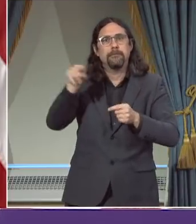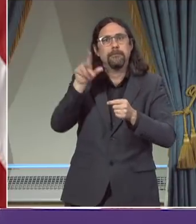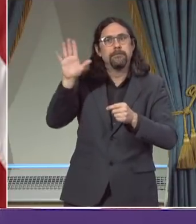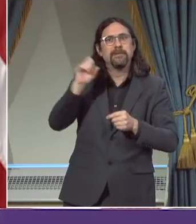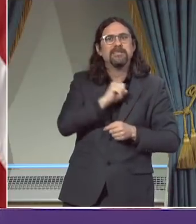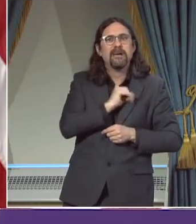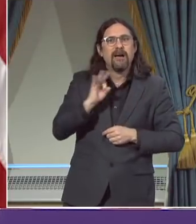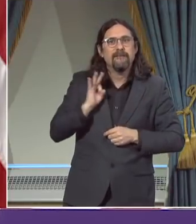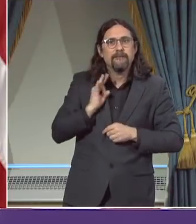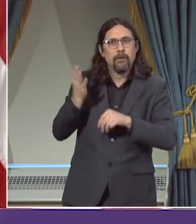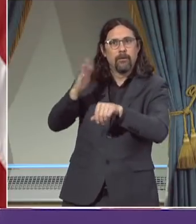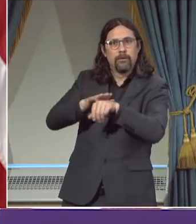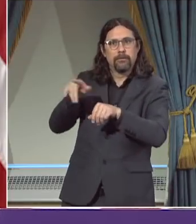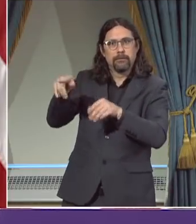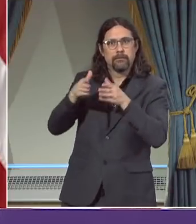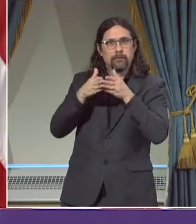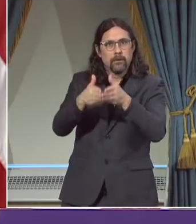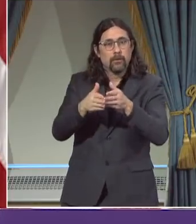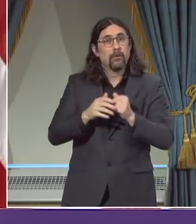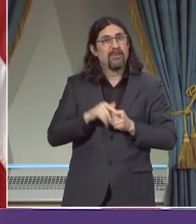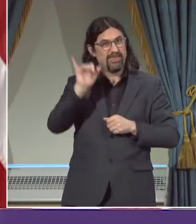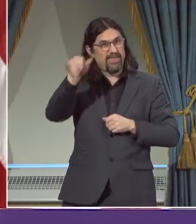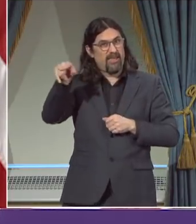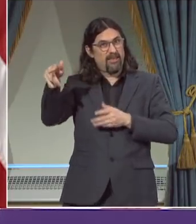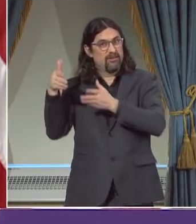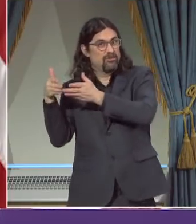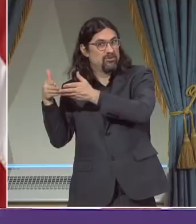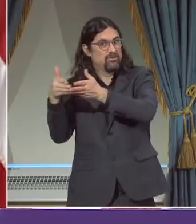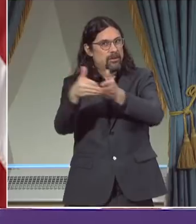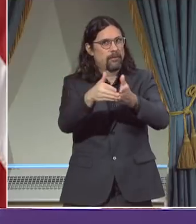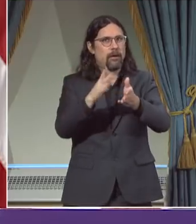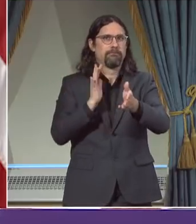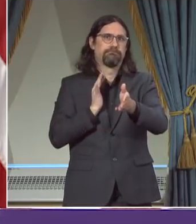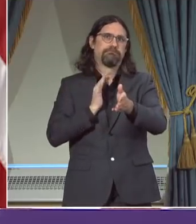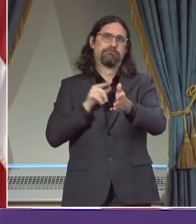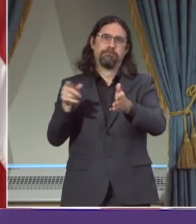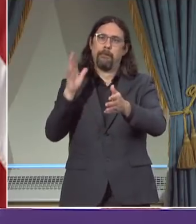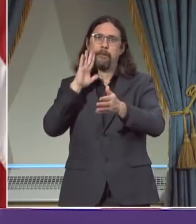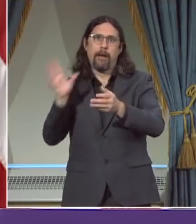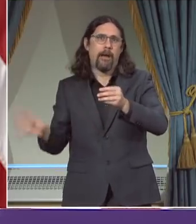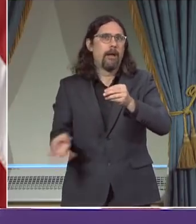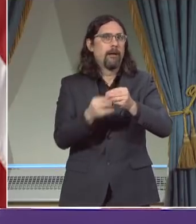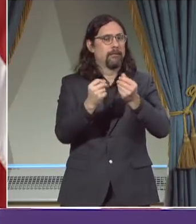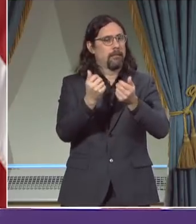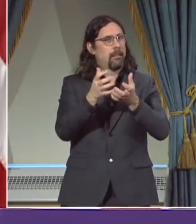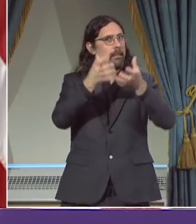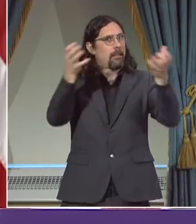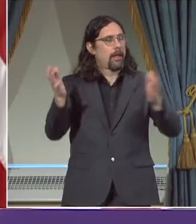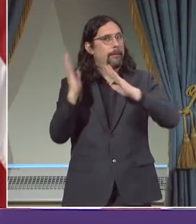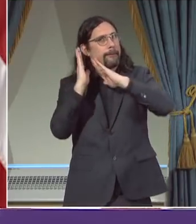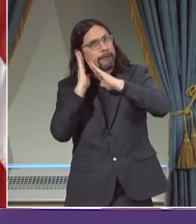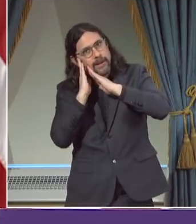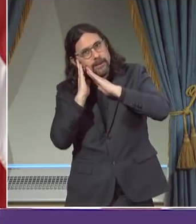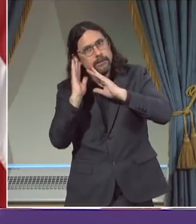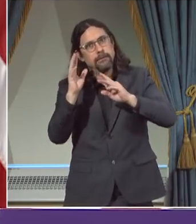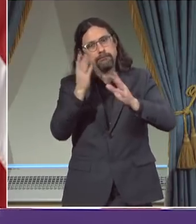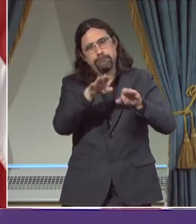CRUCIAL ROLE COMFORT TO DOCK AND HOSPITALITY.